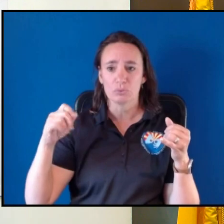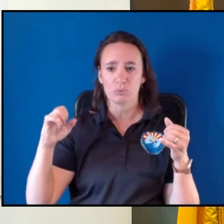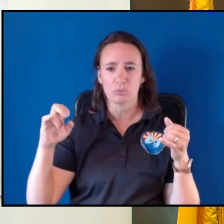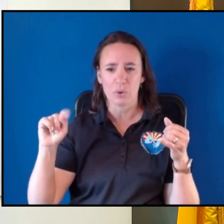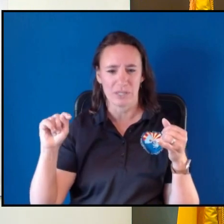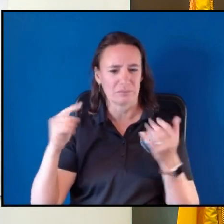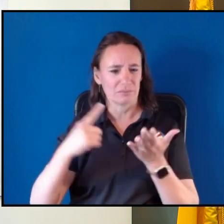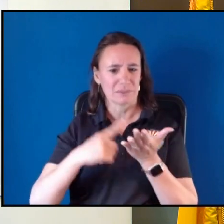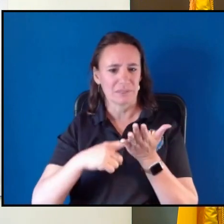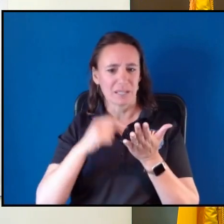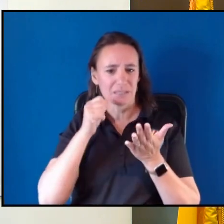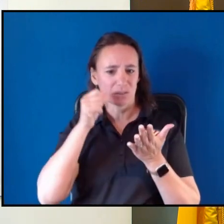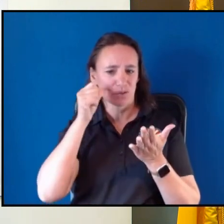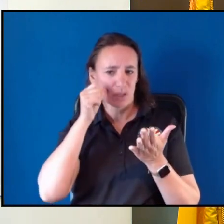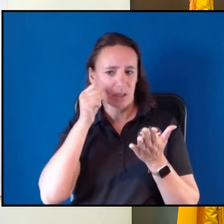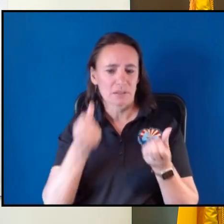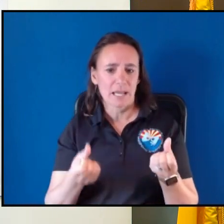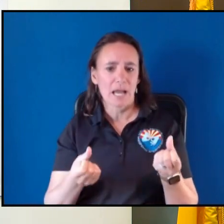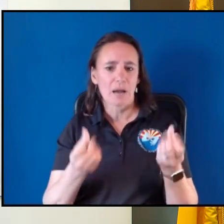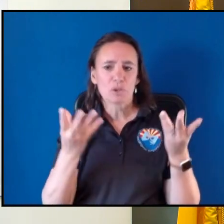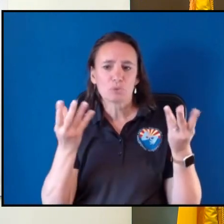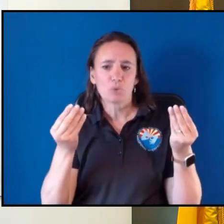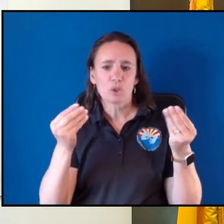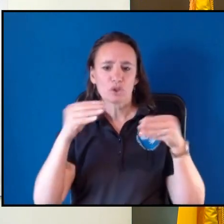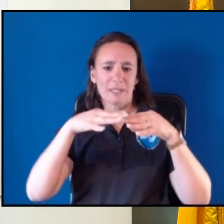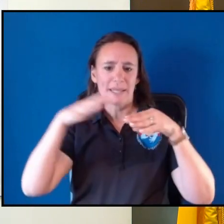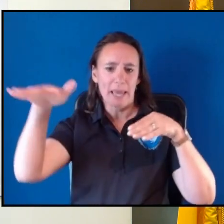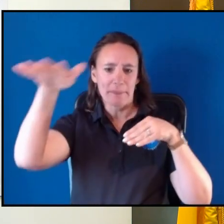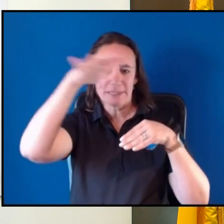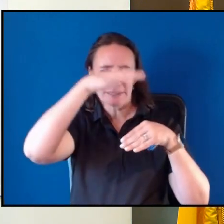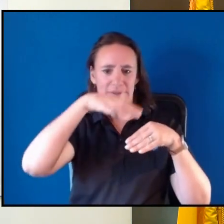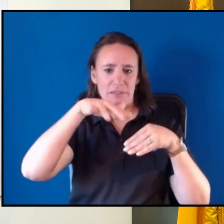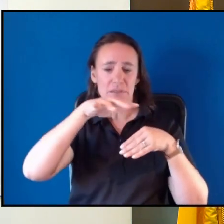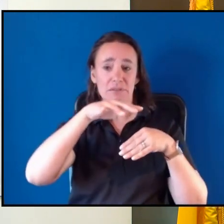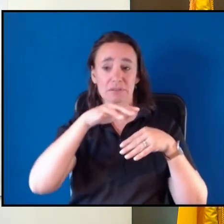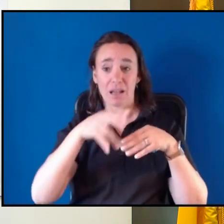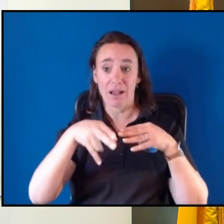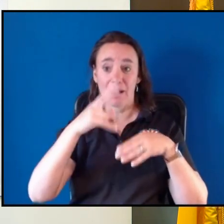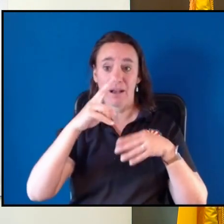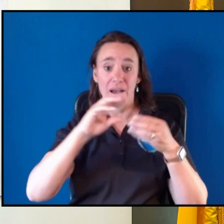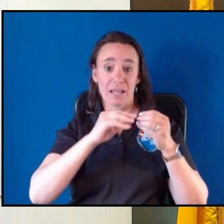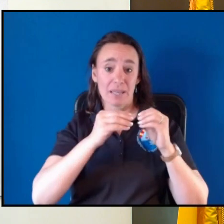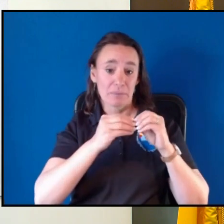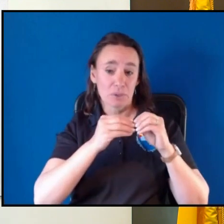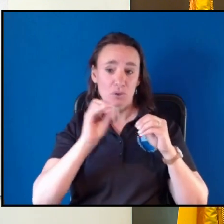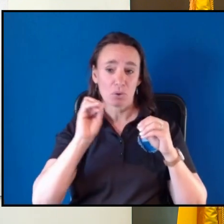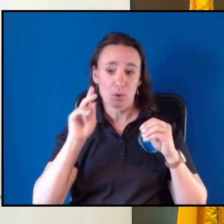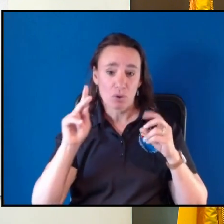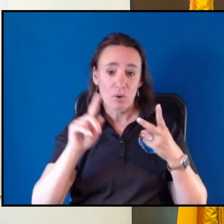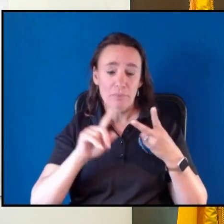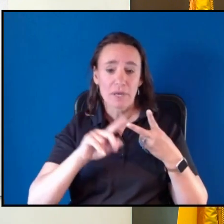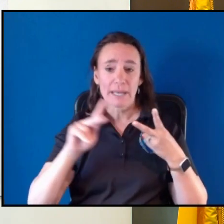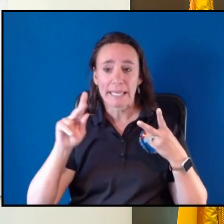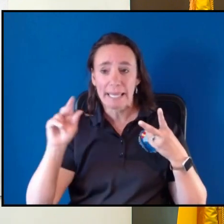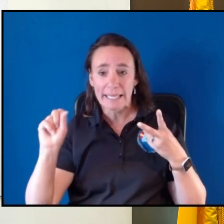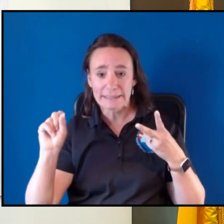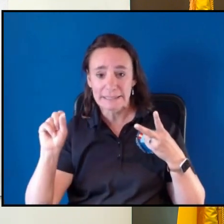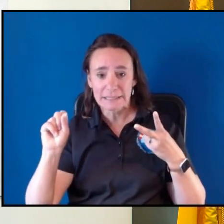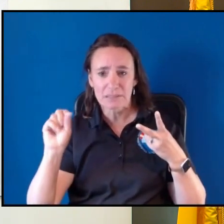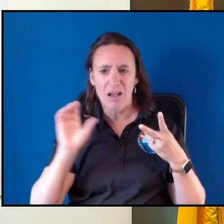We got our numbers really high up into Oklahoma and Kansas, and the numbers are really low out here where we're at.